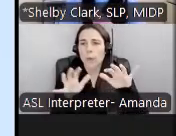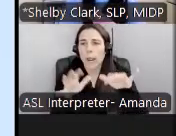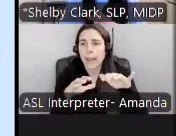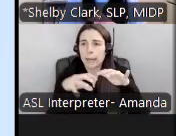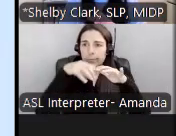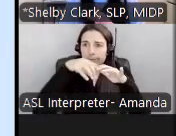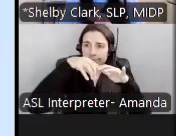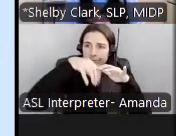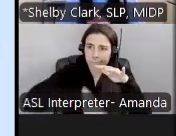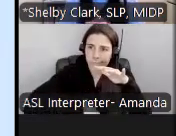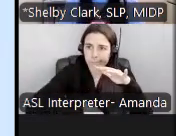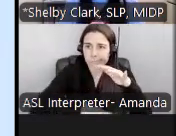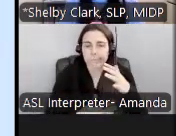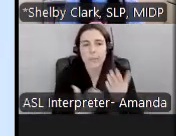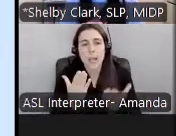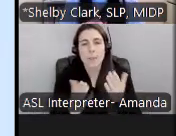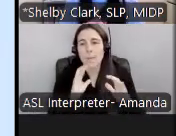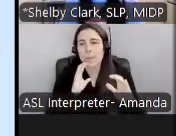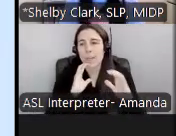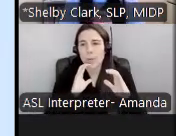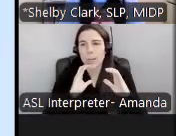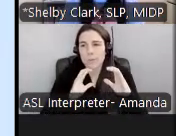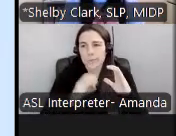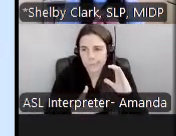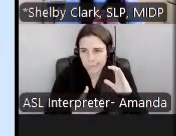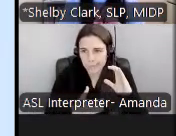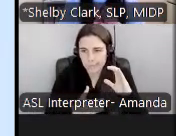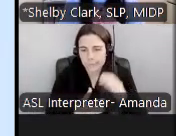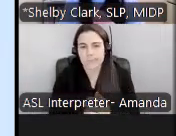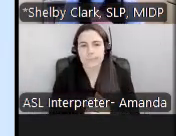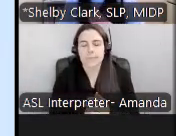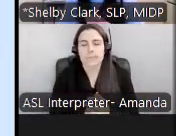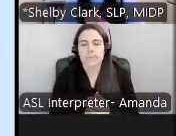we might have some communication breakdowns happen. The interior